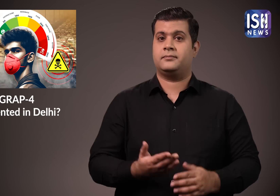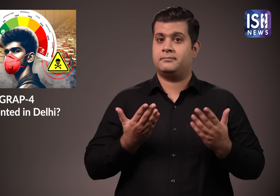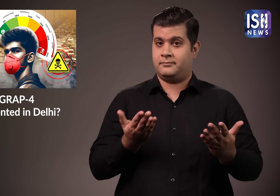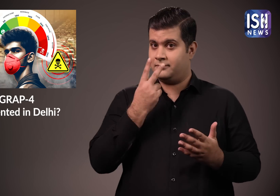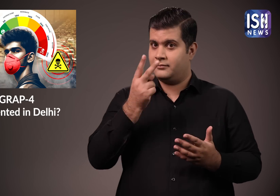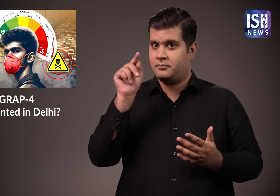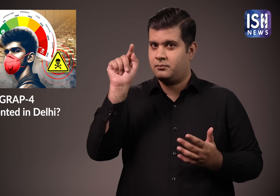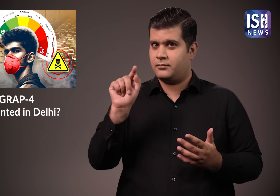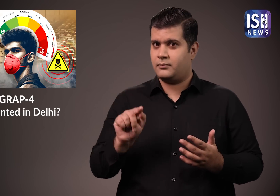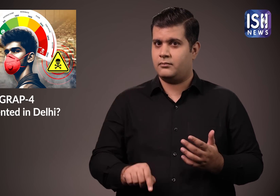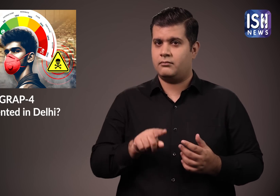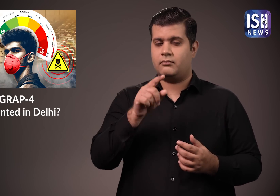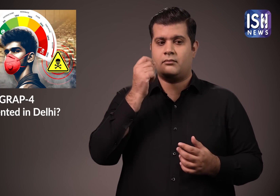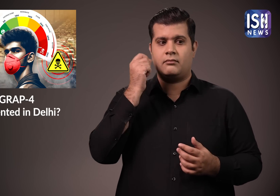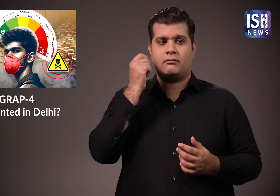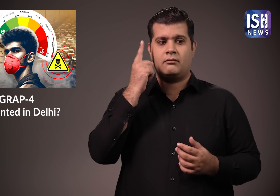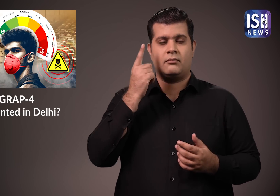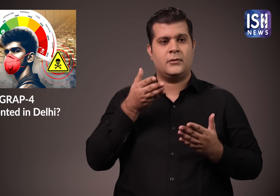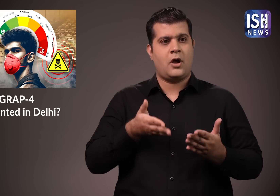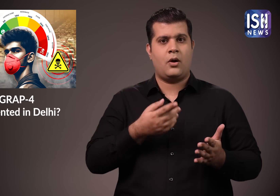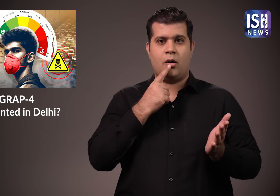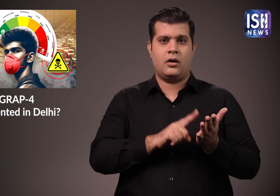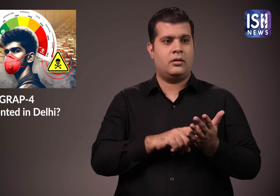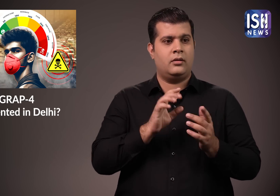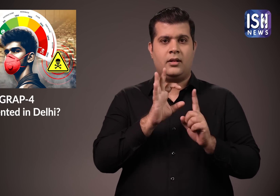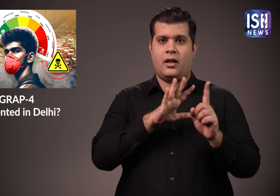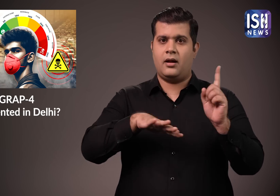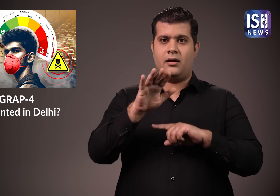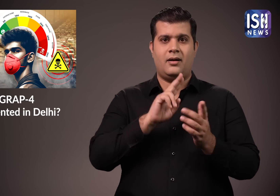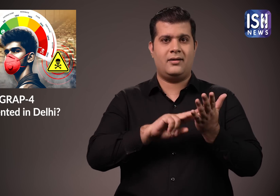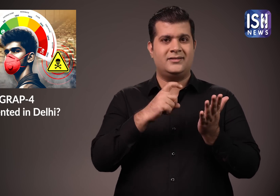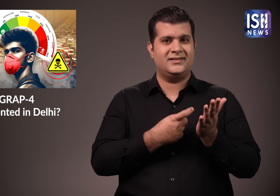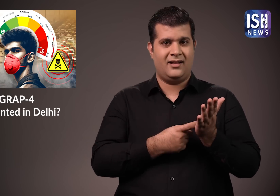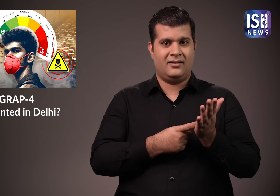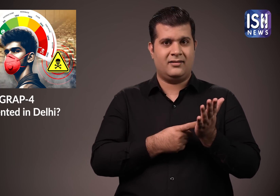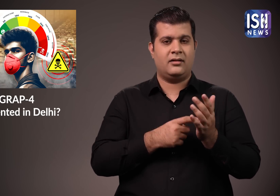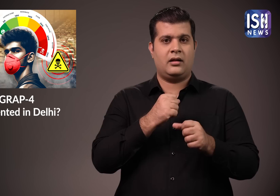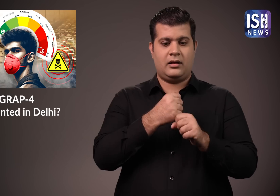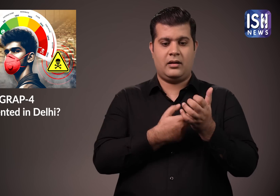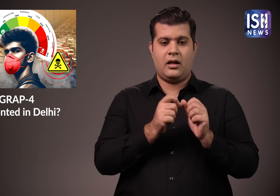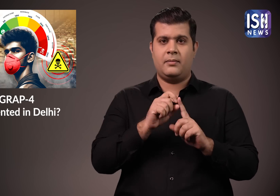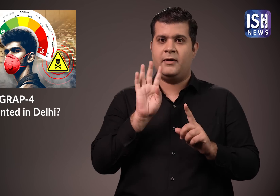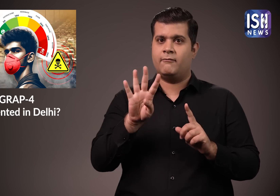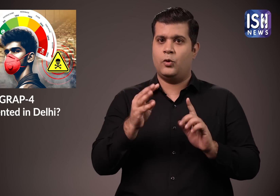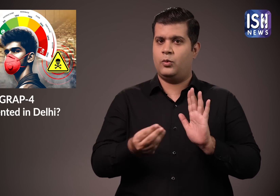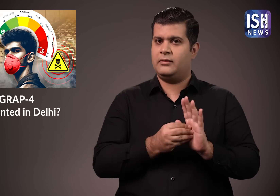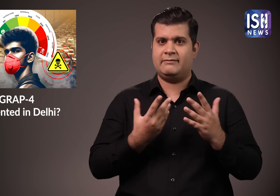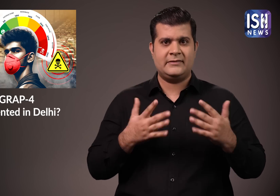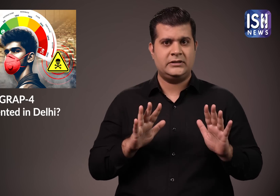So these are the measures implemented in Delhi under GRAP-4.